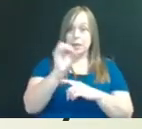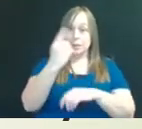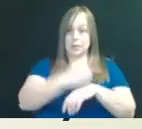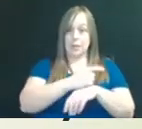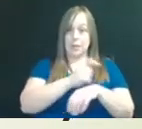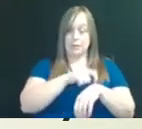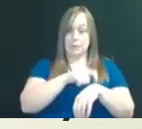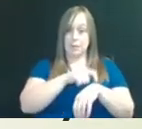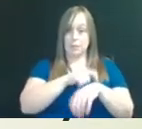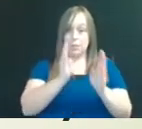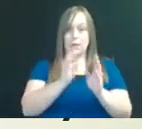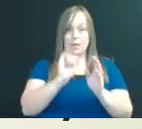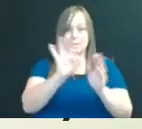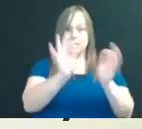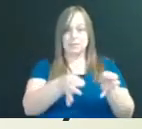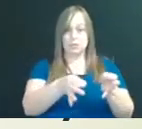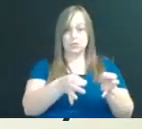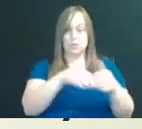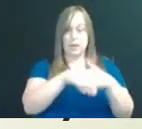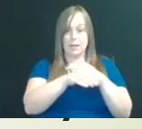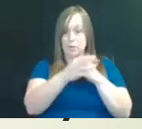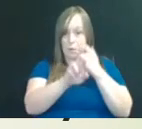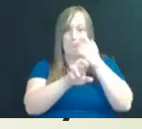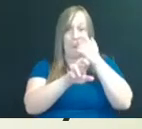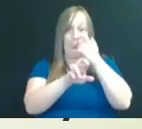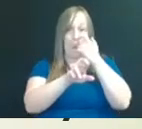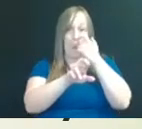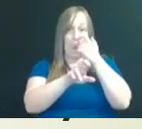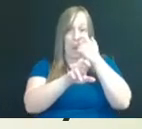If there's a decision that's made by ACCES-VR and you disagree with it,